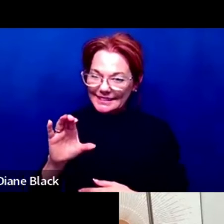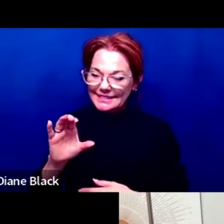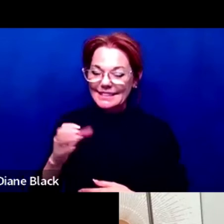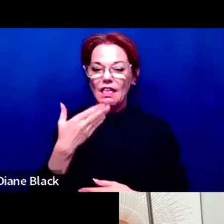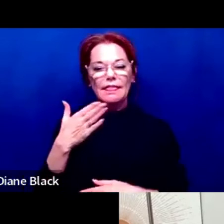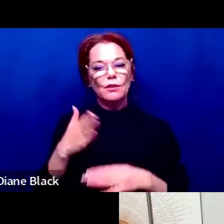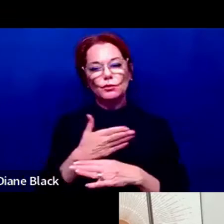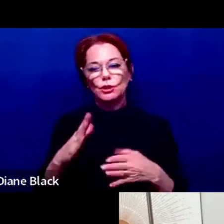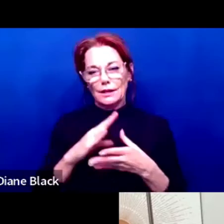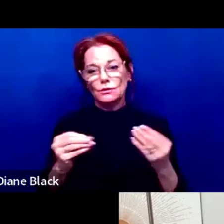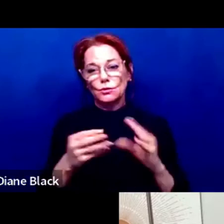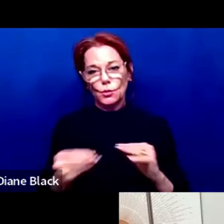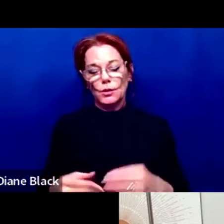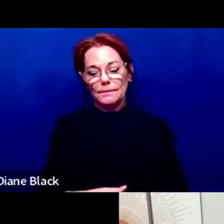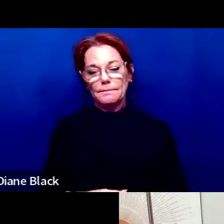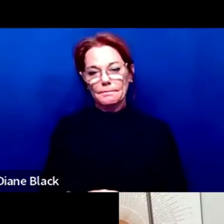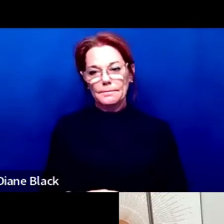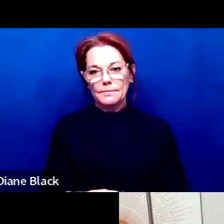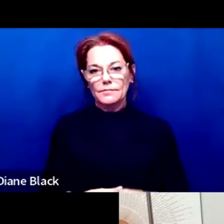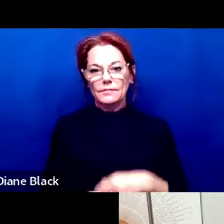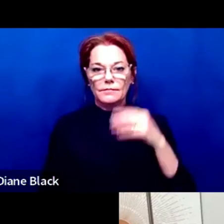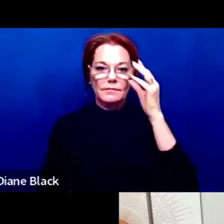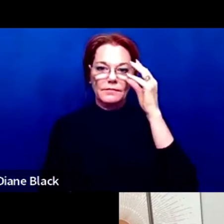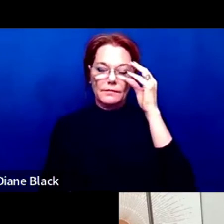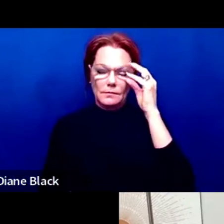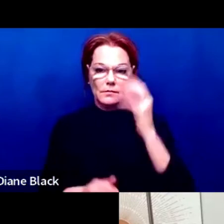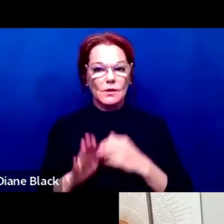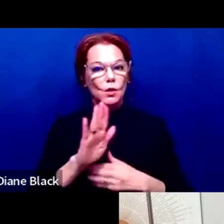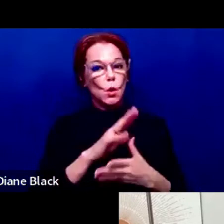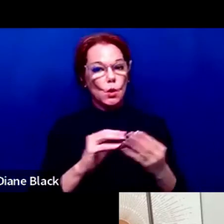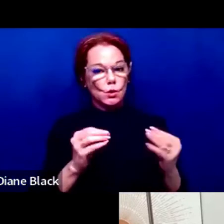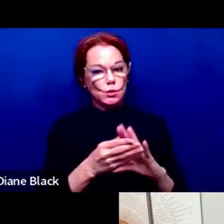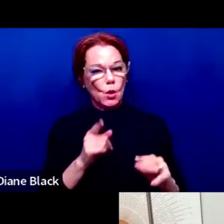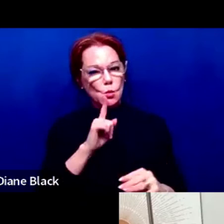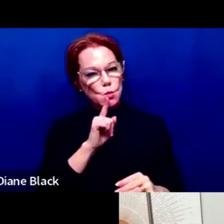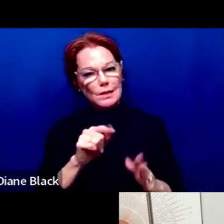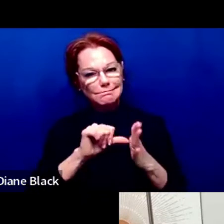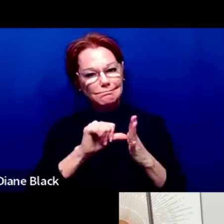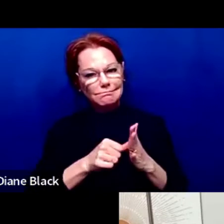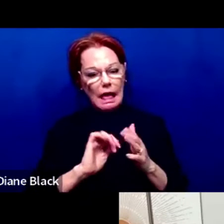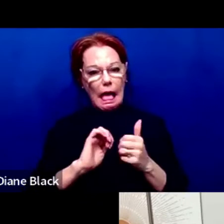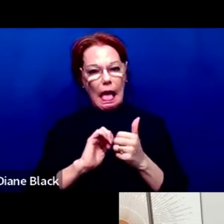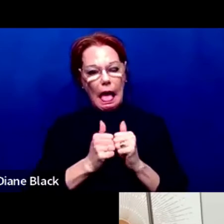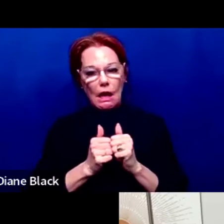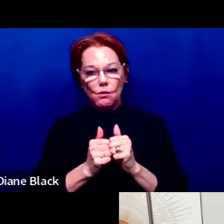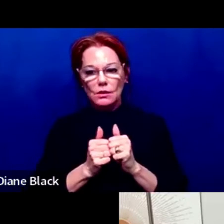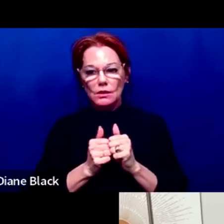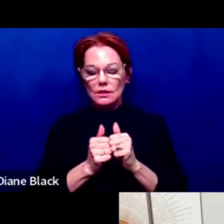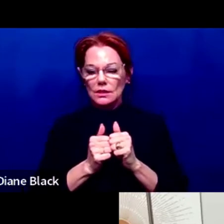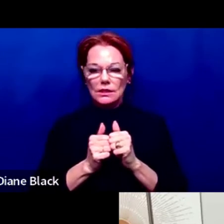for sharing your story today. I think that your story really points out how the continuum can of care could just break down at